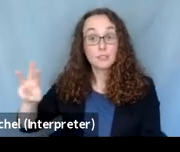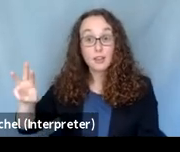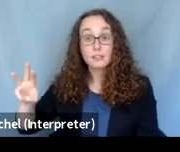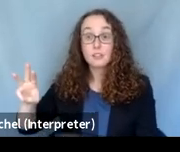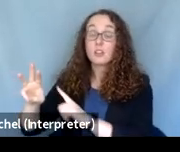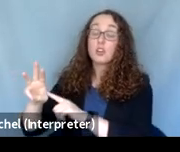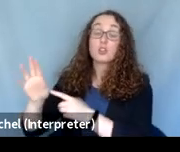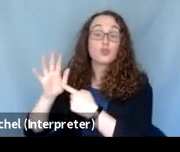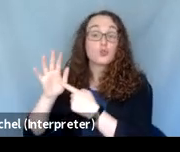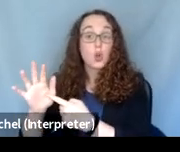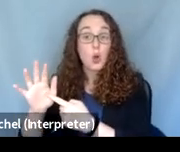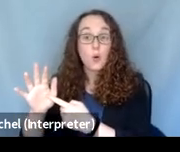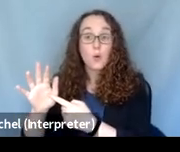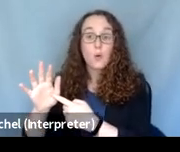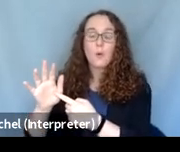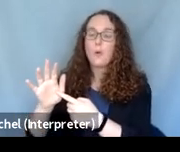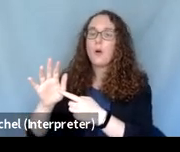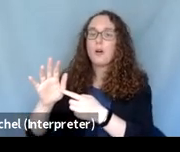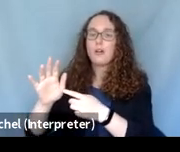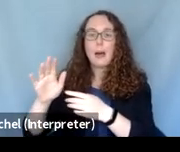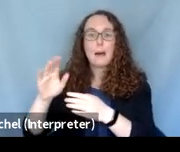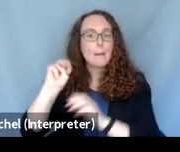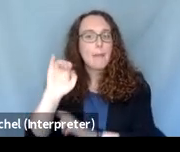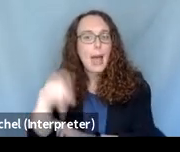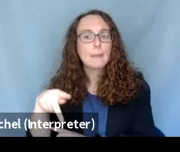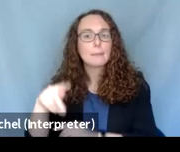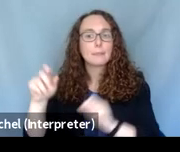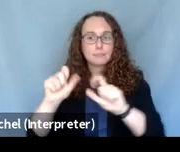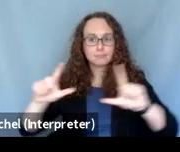states have a brighter outlook for different